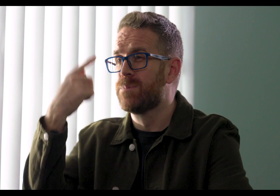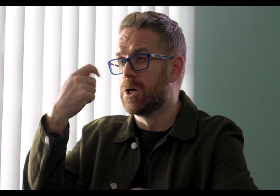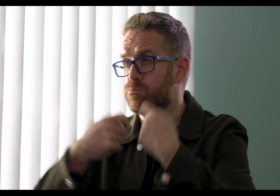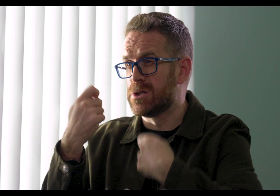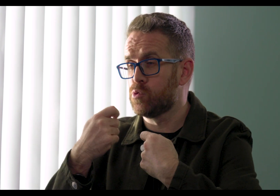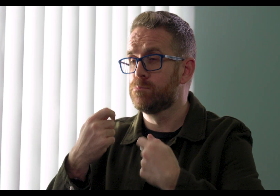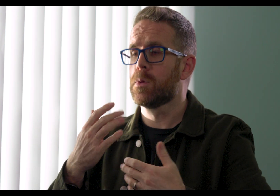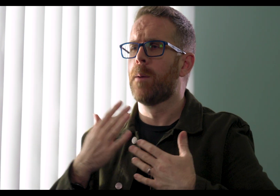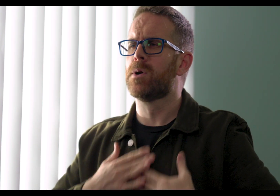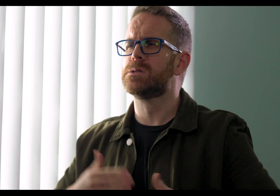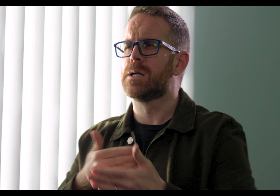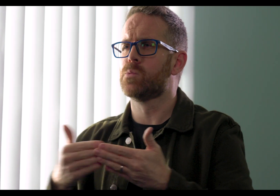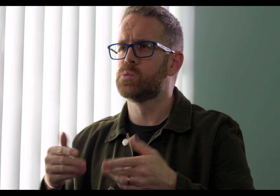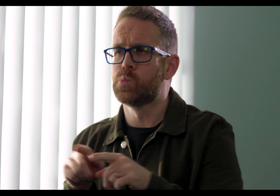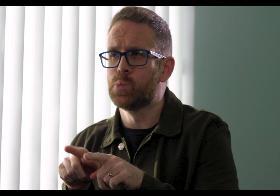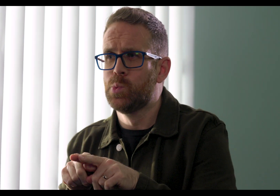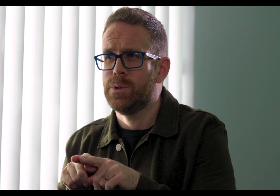facial expression, and body language as well.